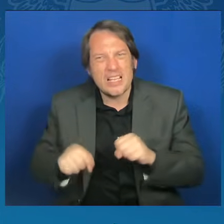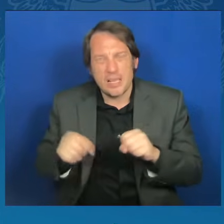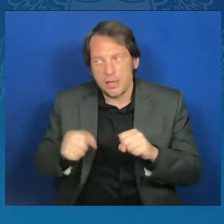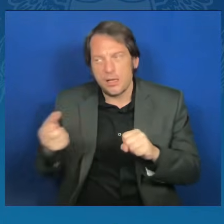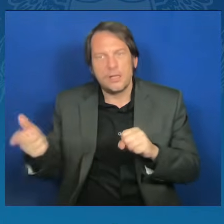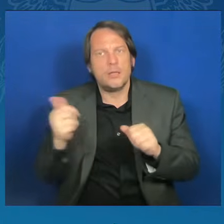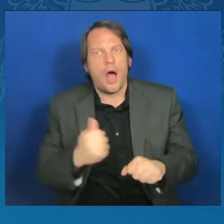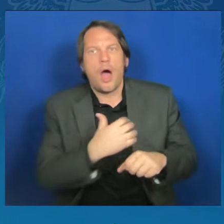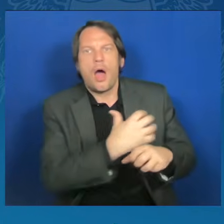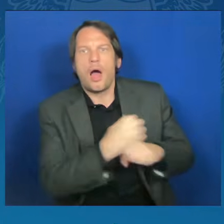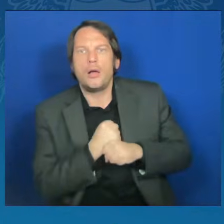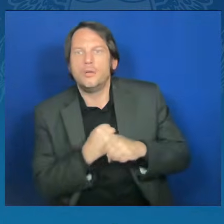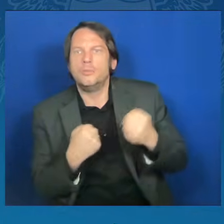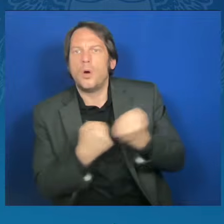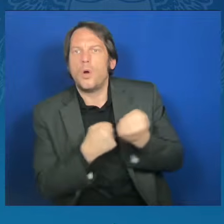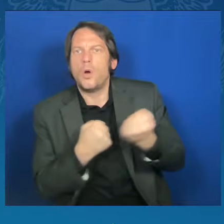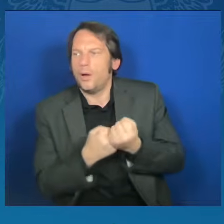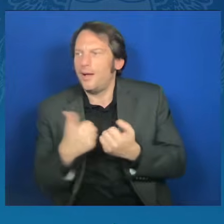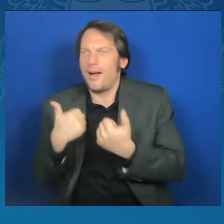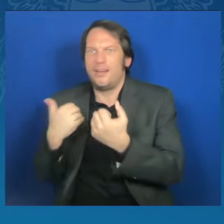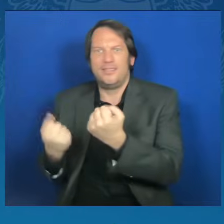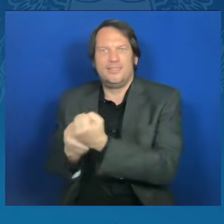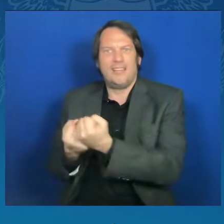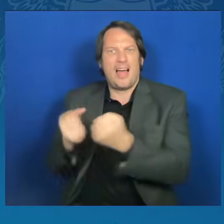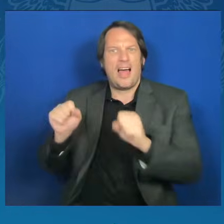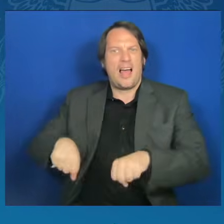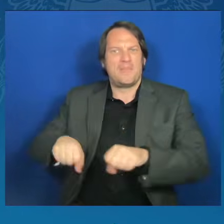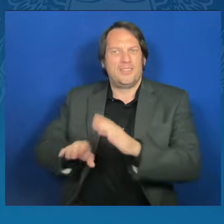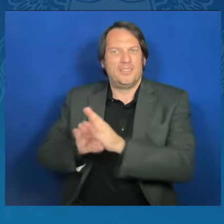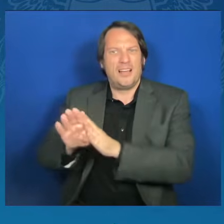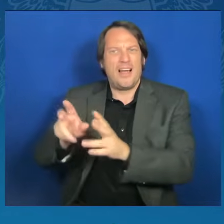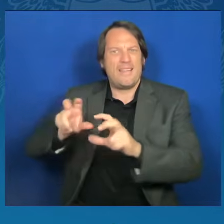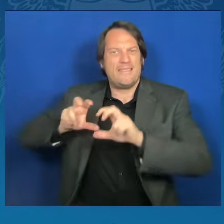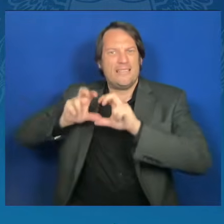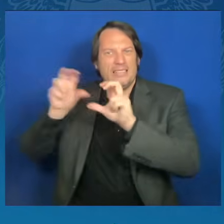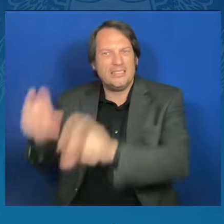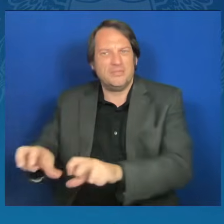we are talking about AI, we are talking about technology companies in general.